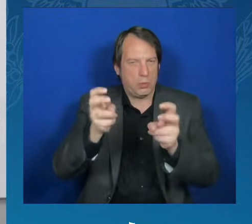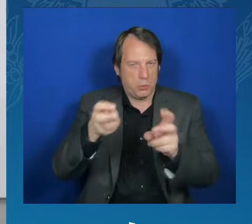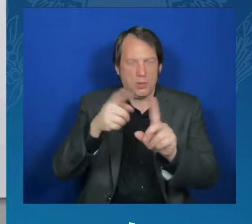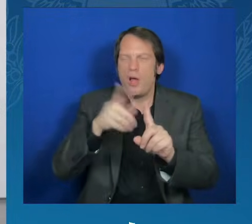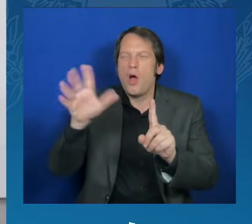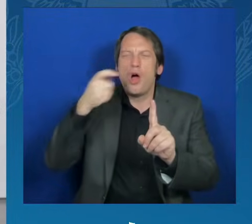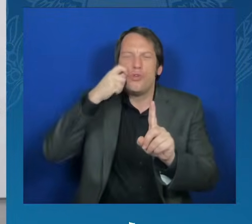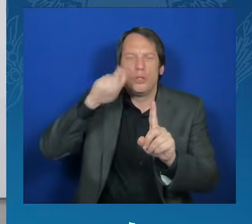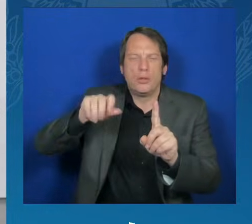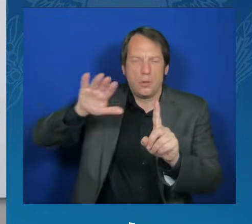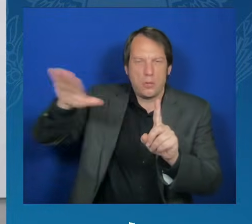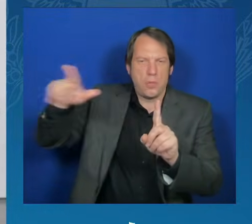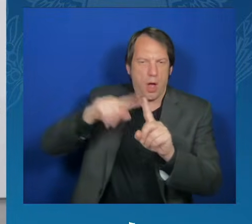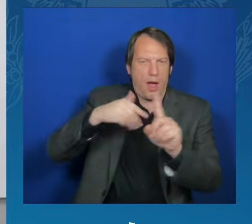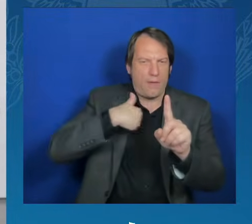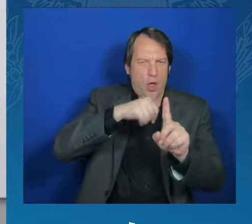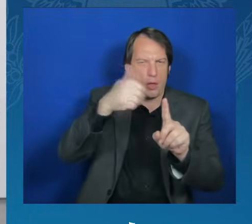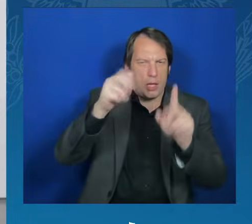on the Israel-Palestine issue.